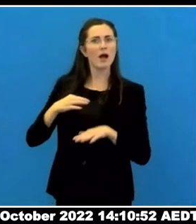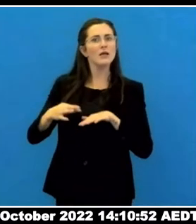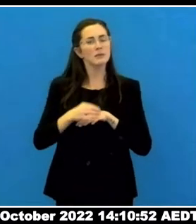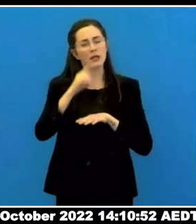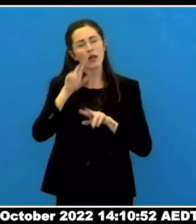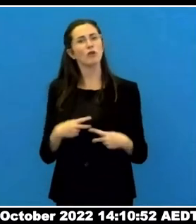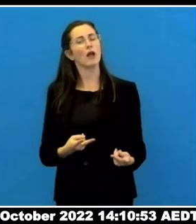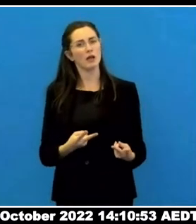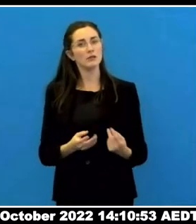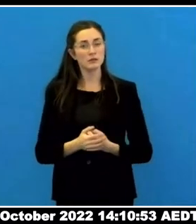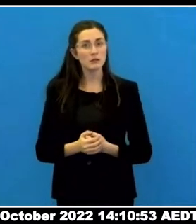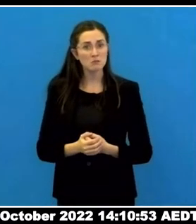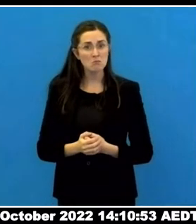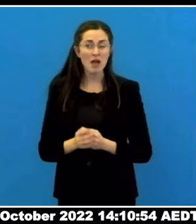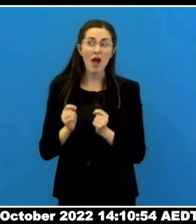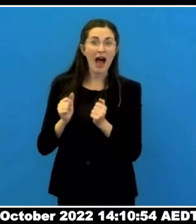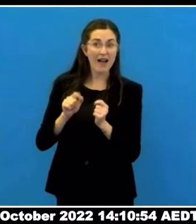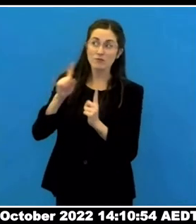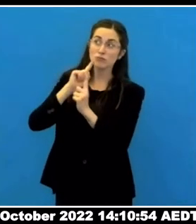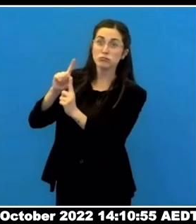Things improved a bit after this.